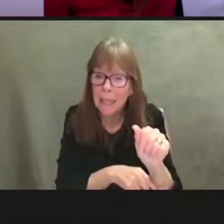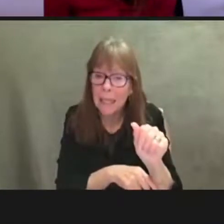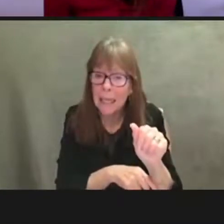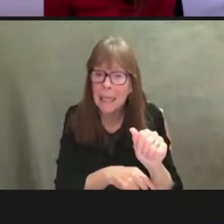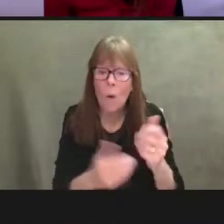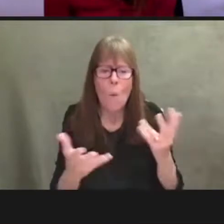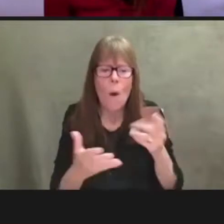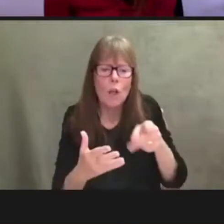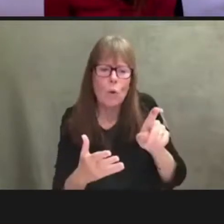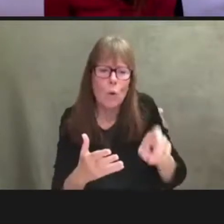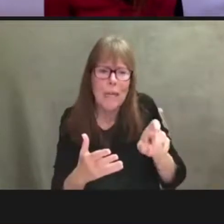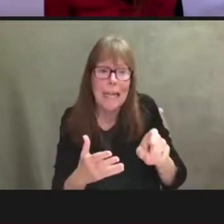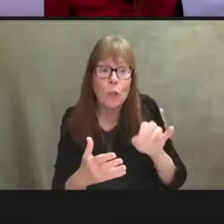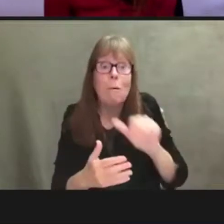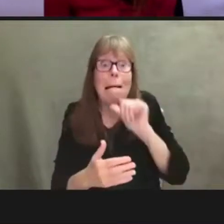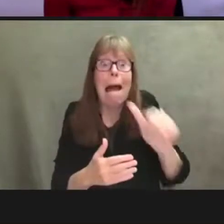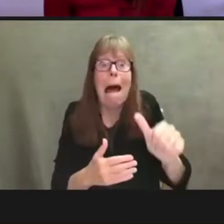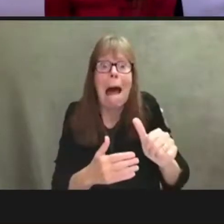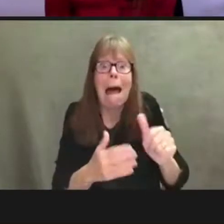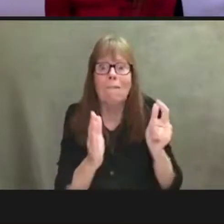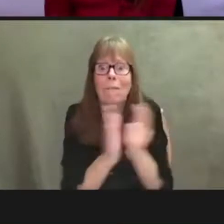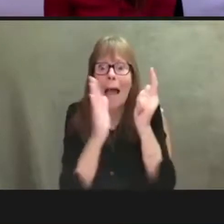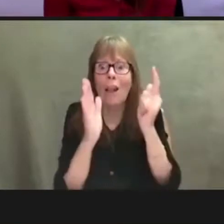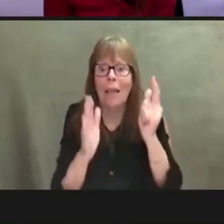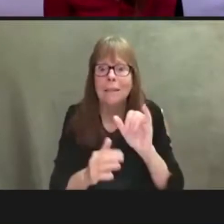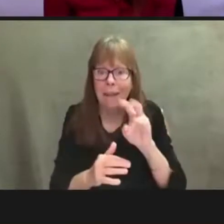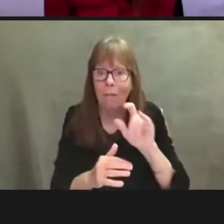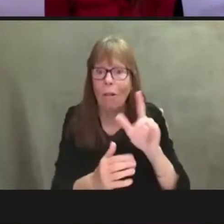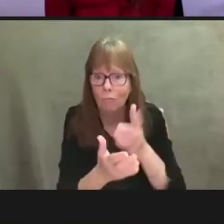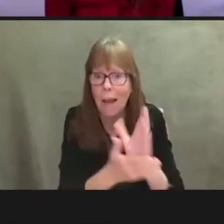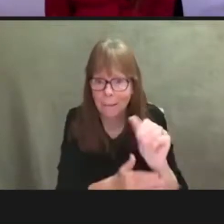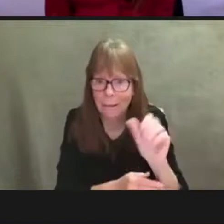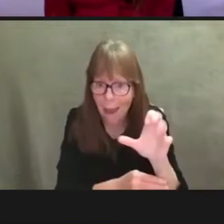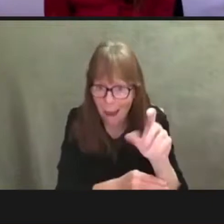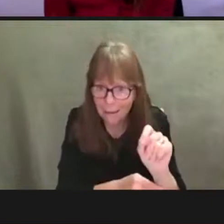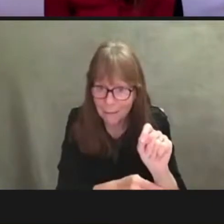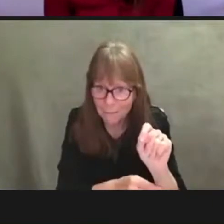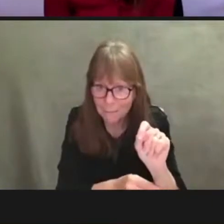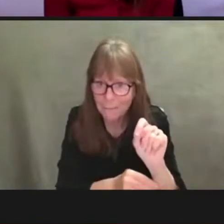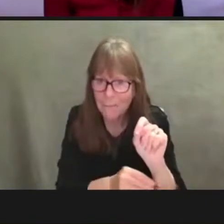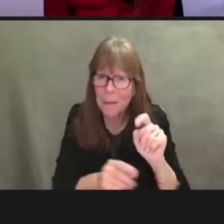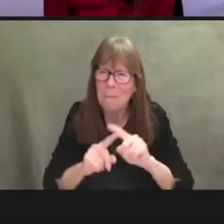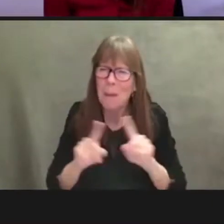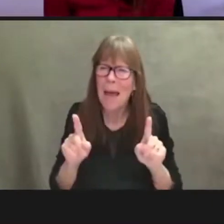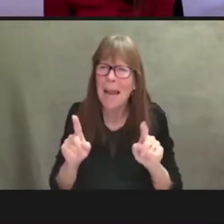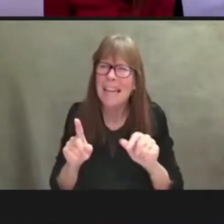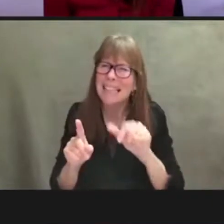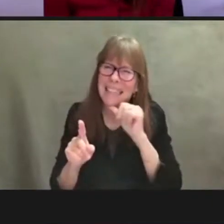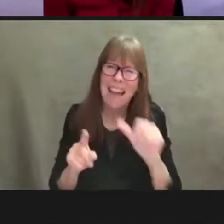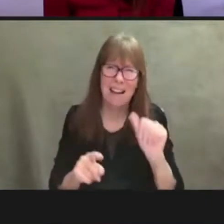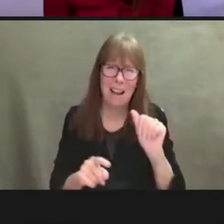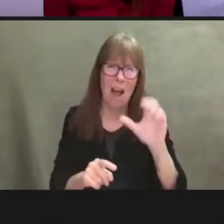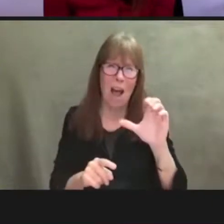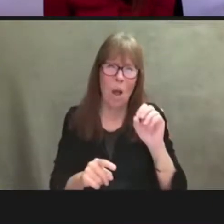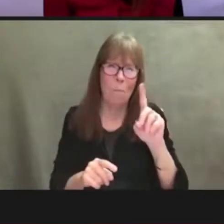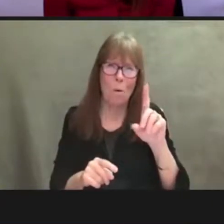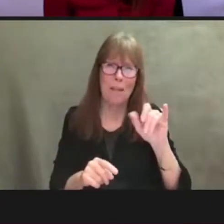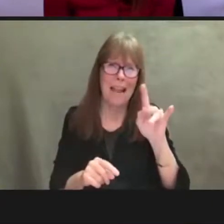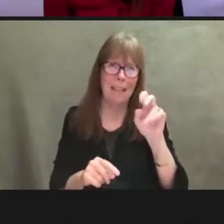not to violate the civil rights of the individual. But it's not an accommodation for special education.